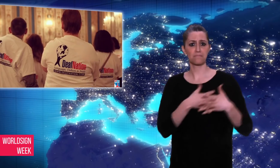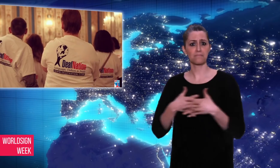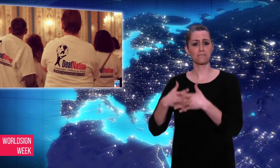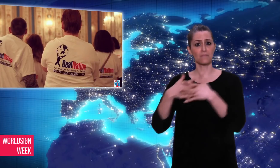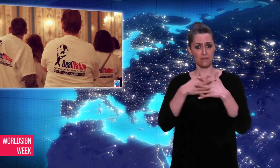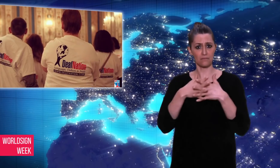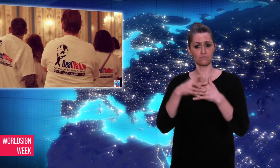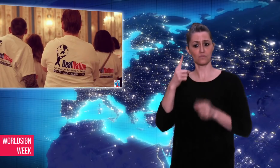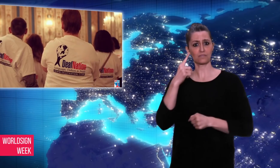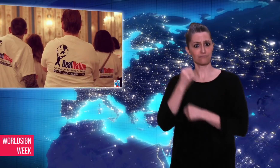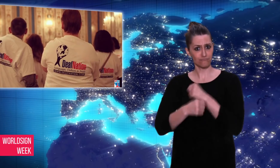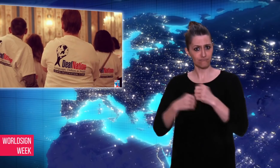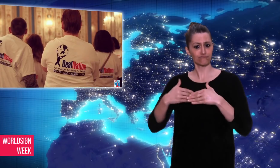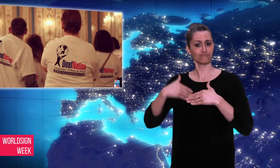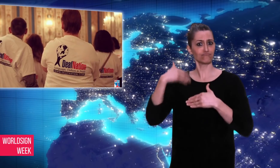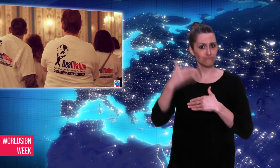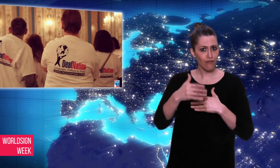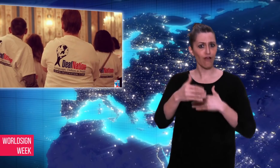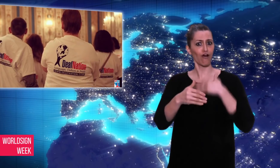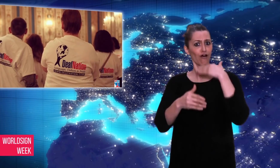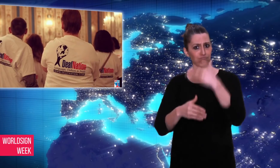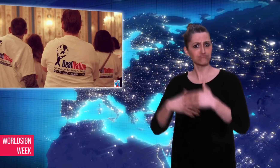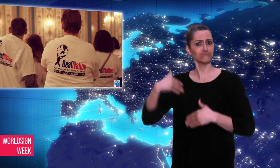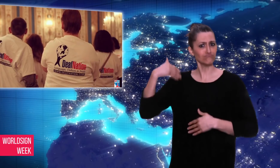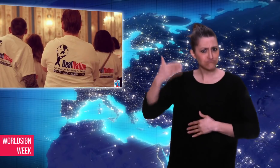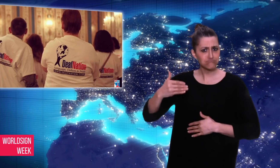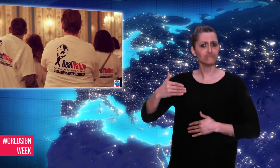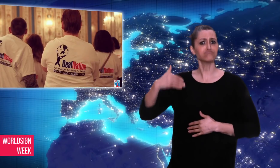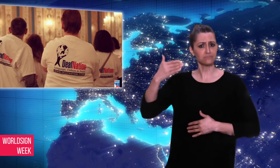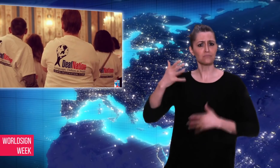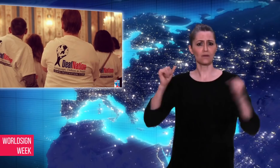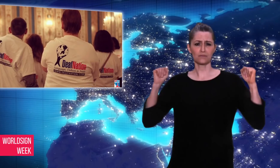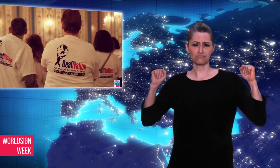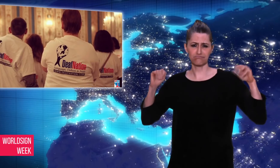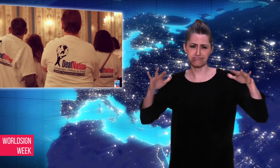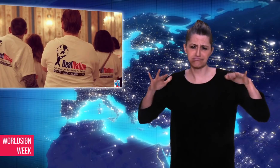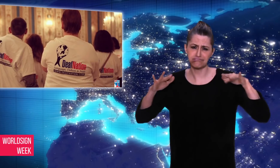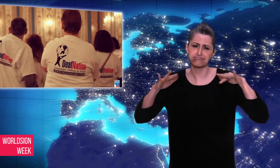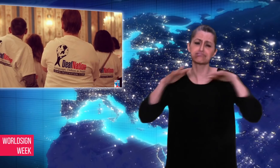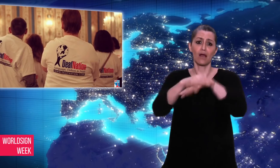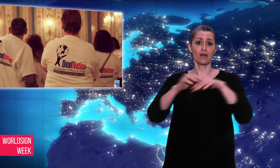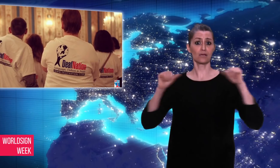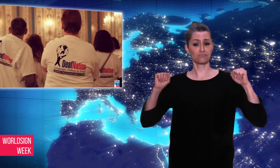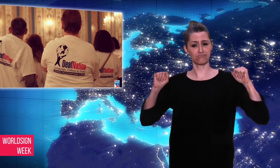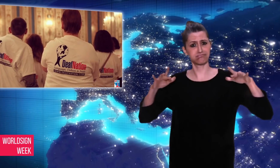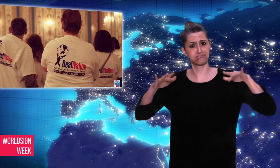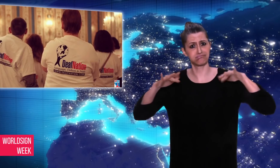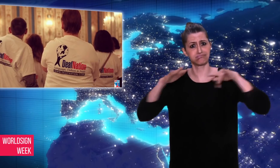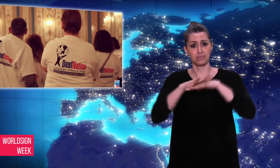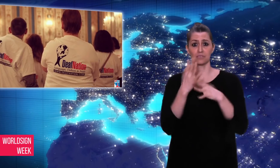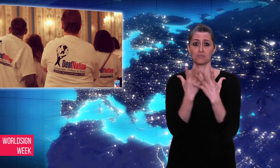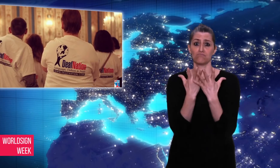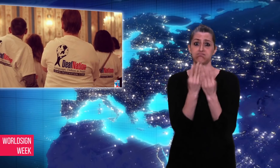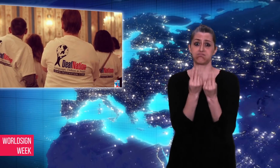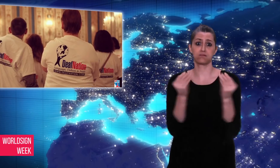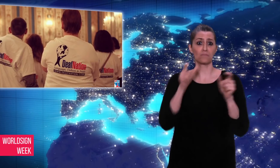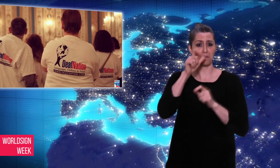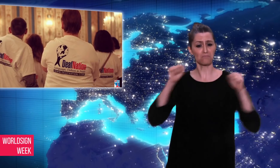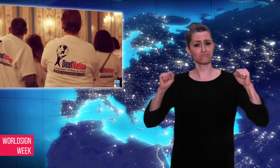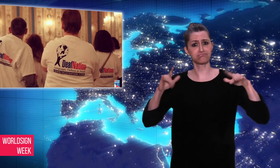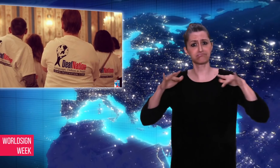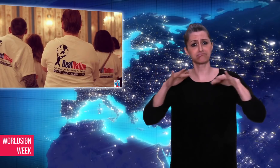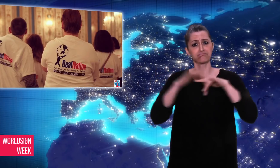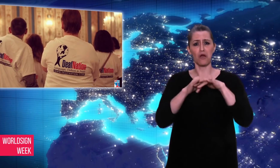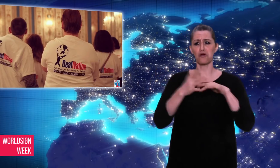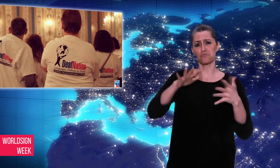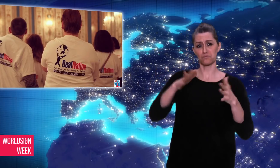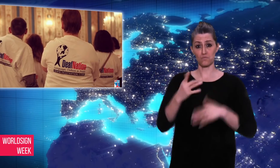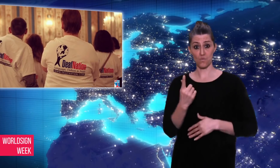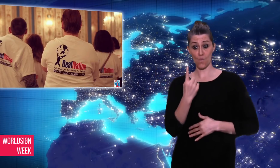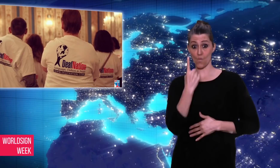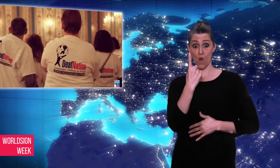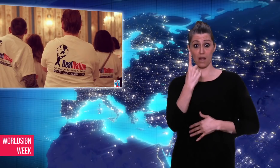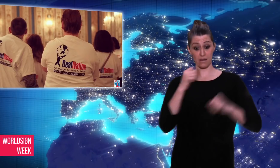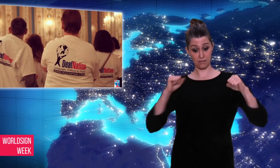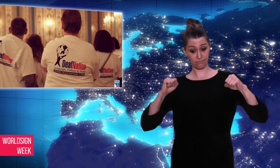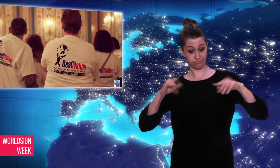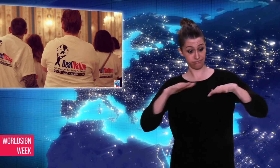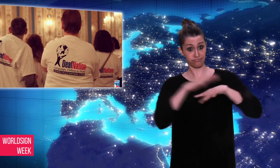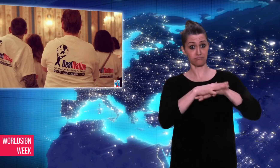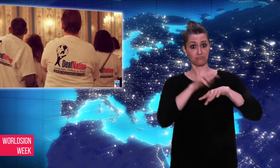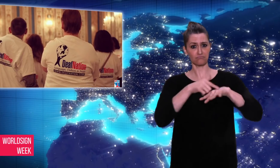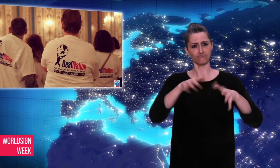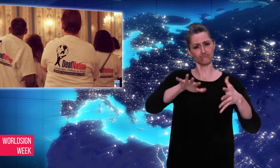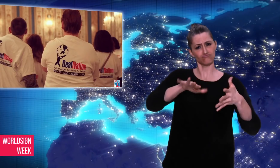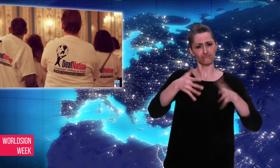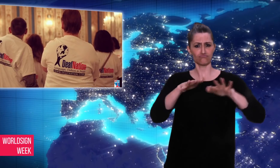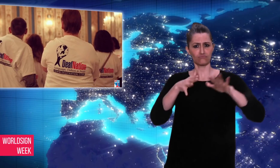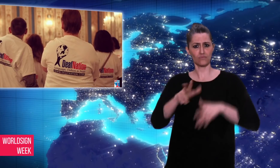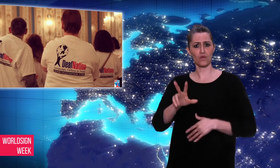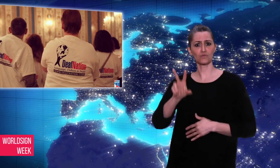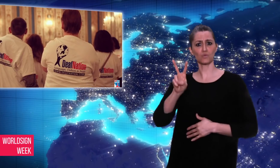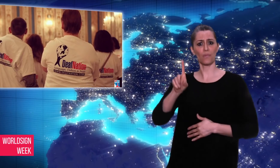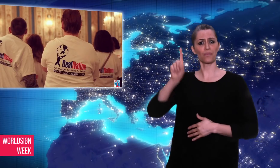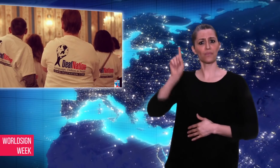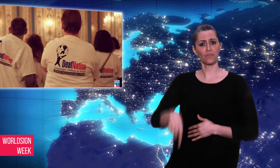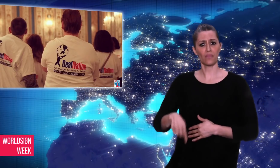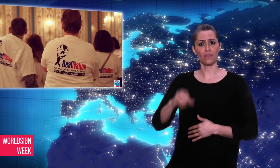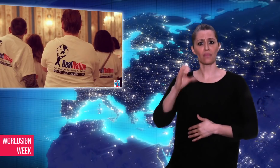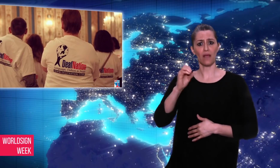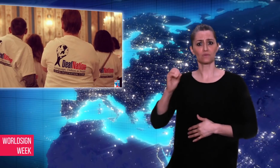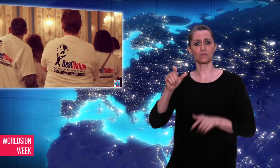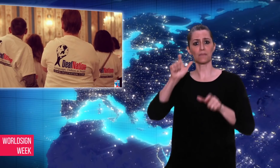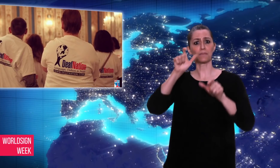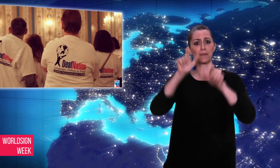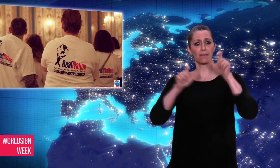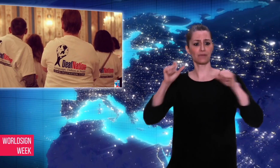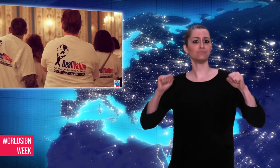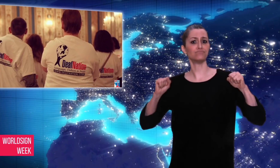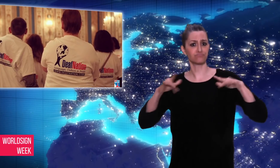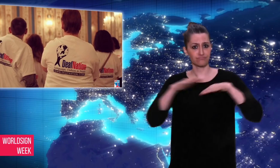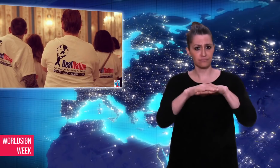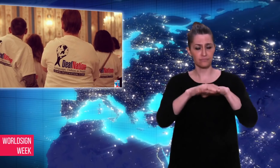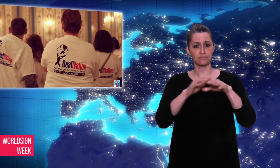across the US cities each year with attendance averaging 2,000